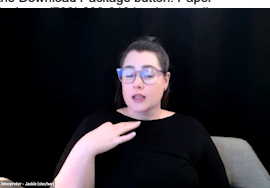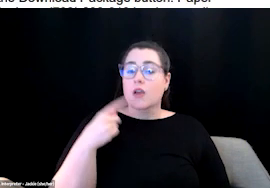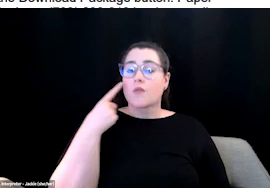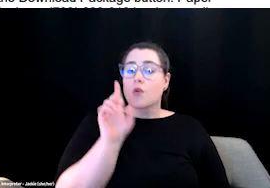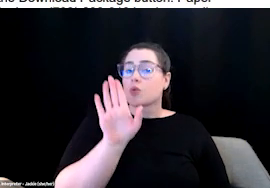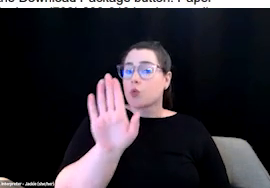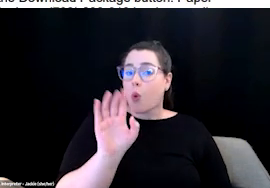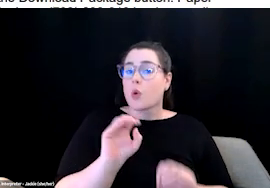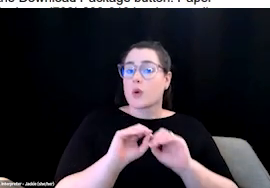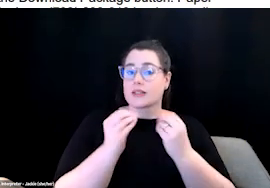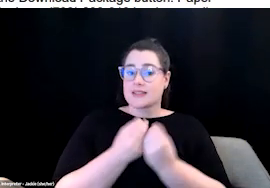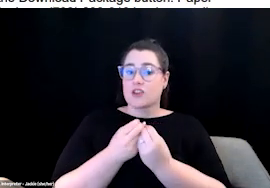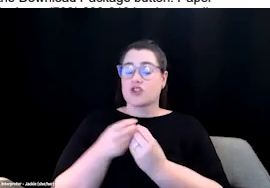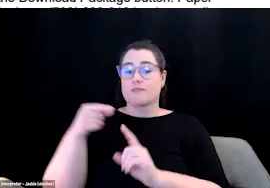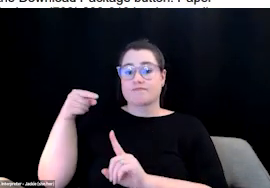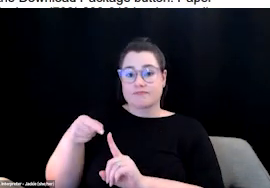The organization is applying for that grant.